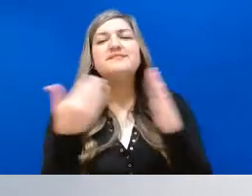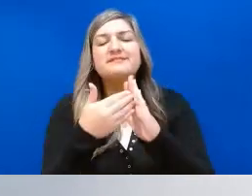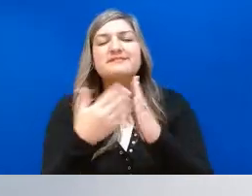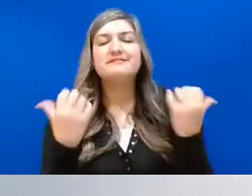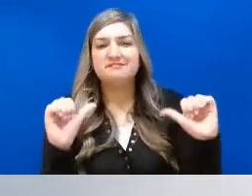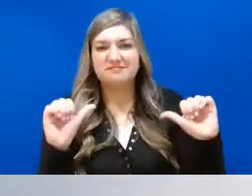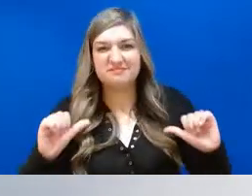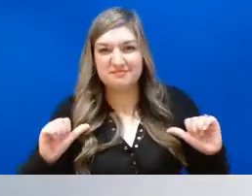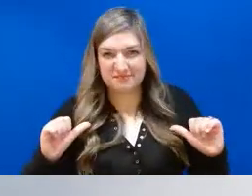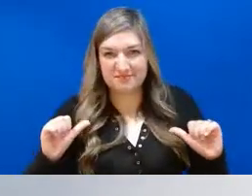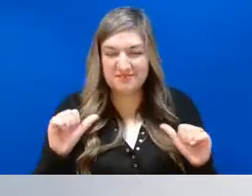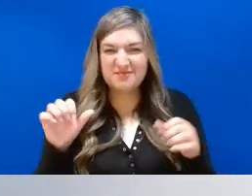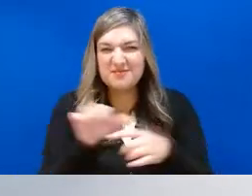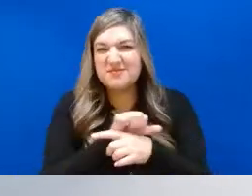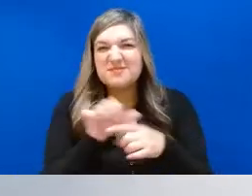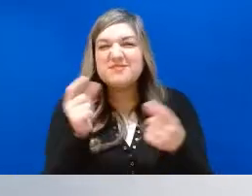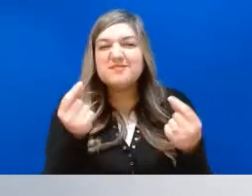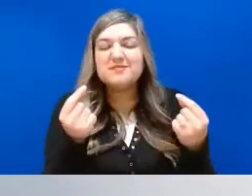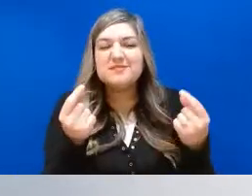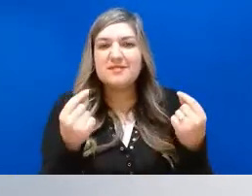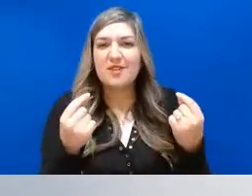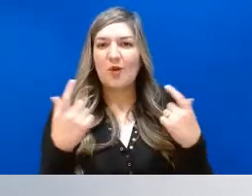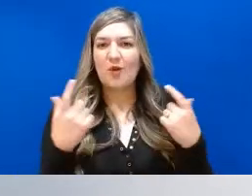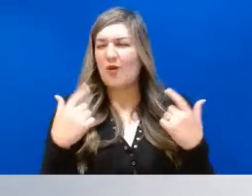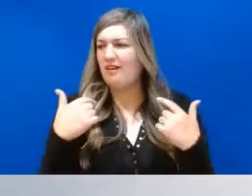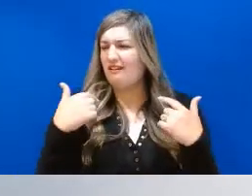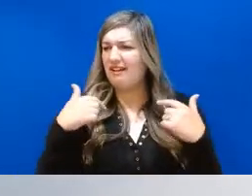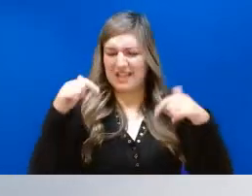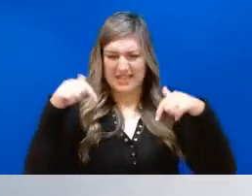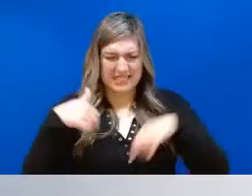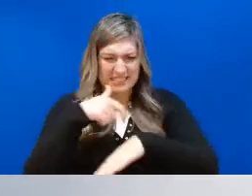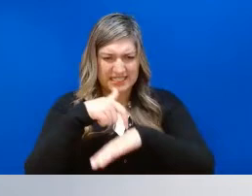What does this mean? During this time, our footing wasn't secure.